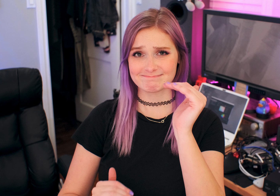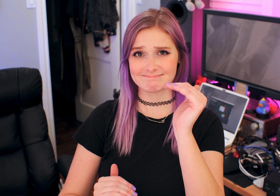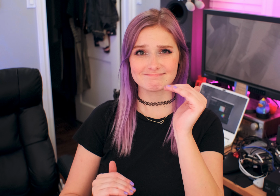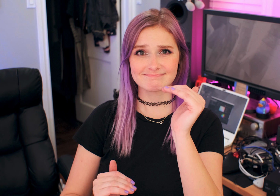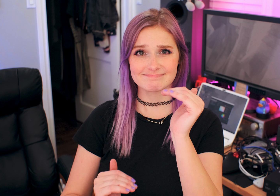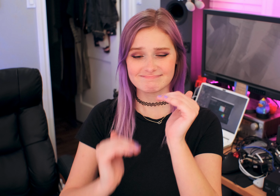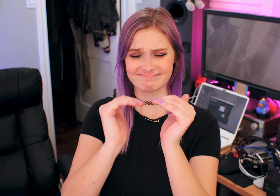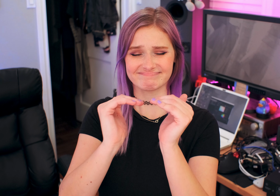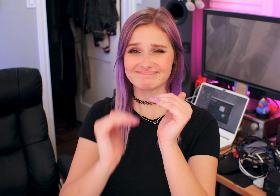It's just unfair.